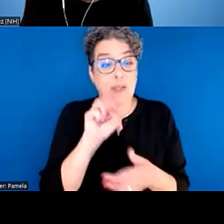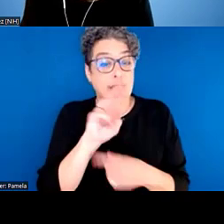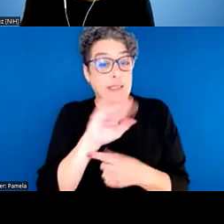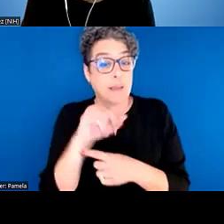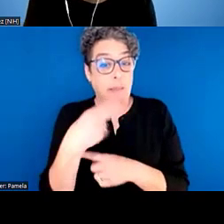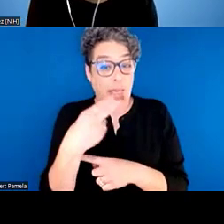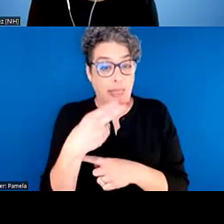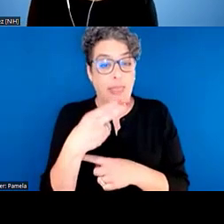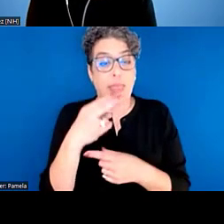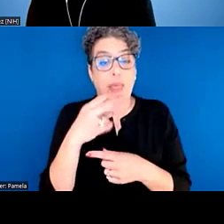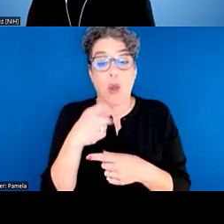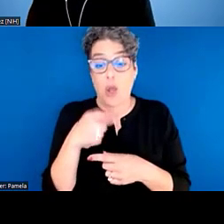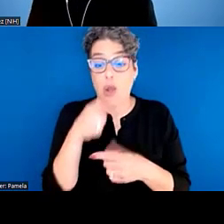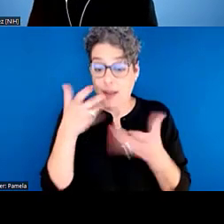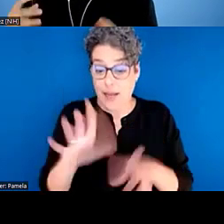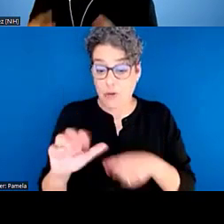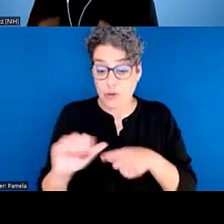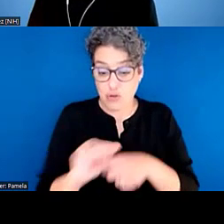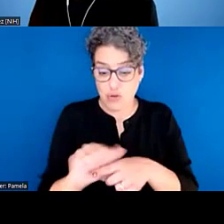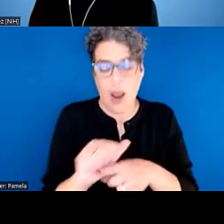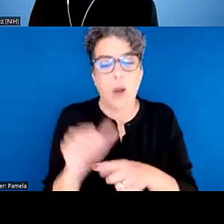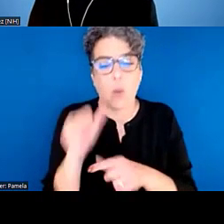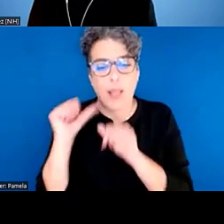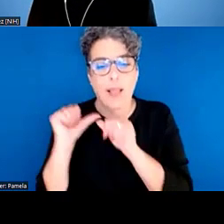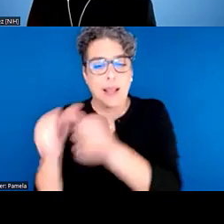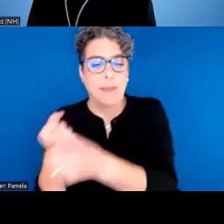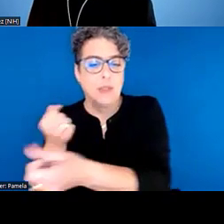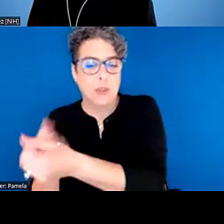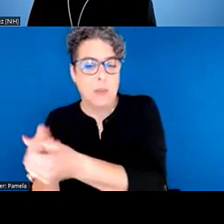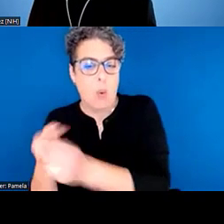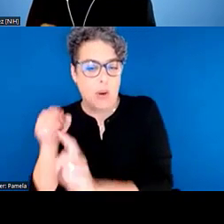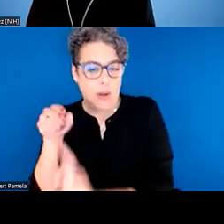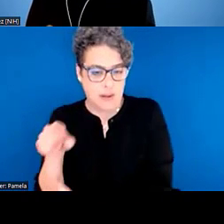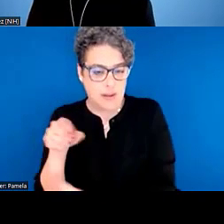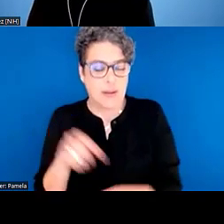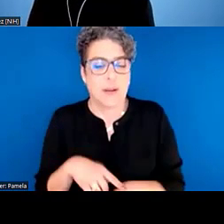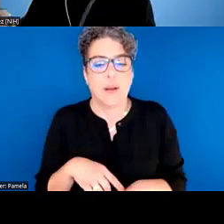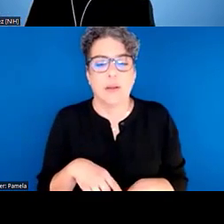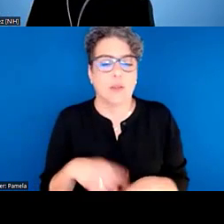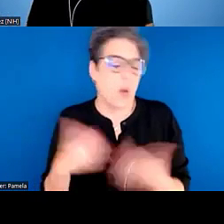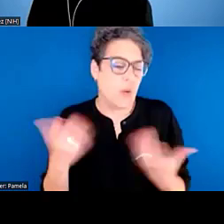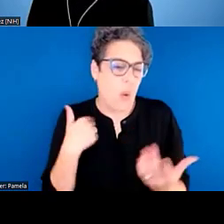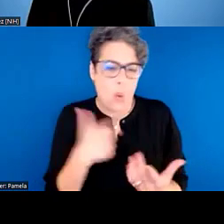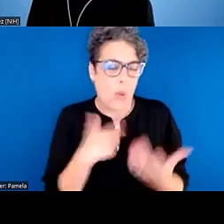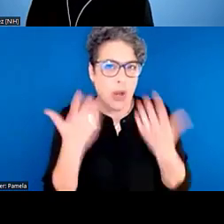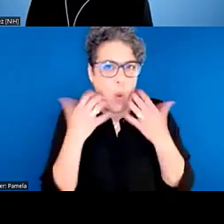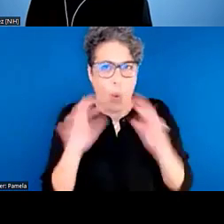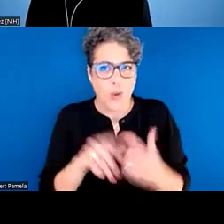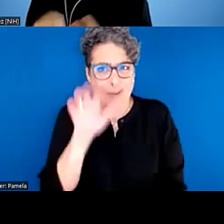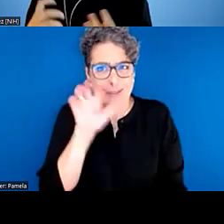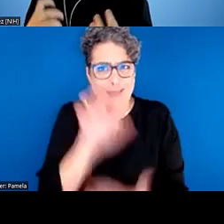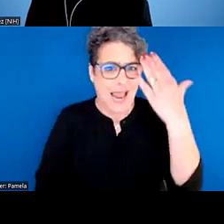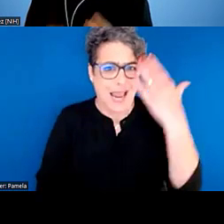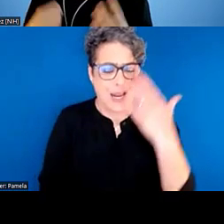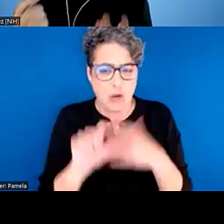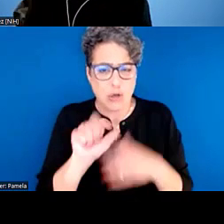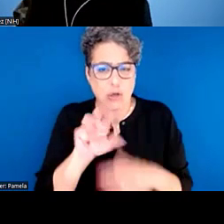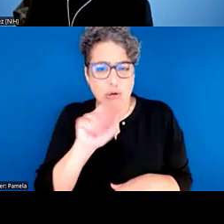This is something that the NIH really cares about is to .. We don't want to just take grants away from people. If the grant is able to continue,